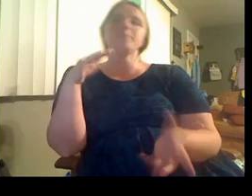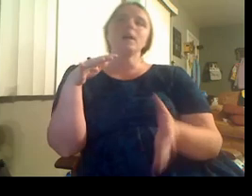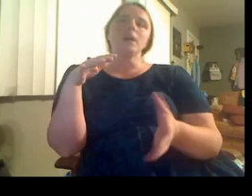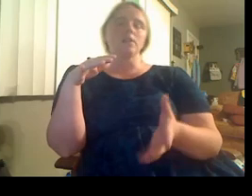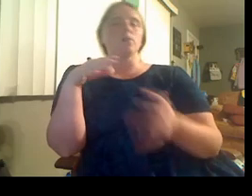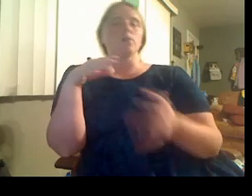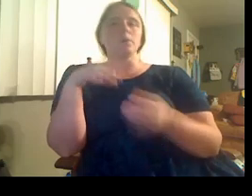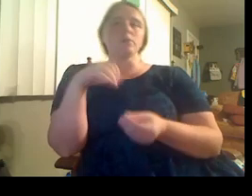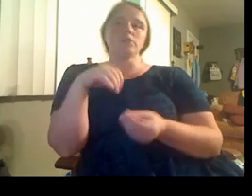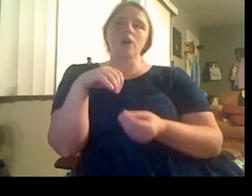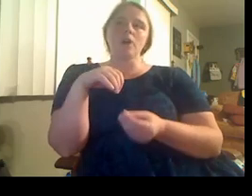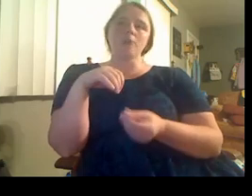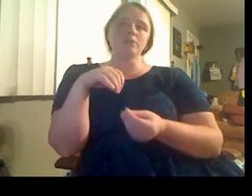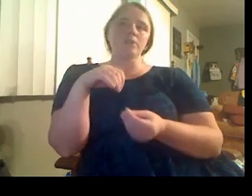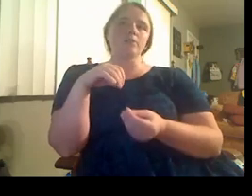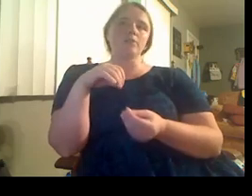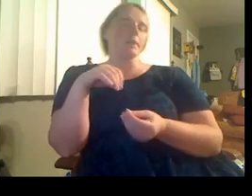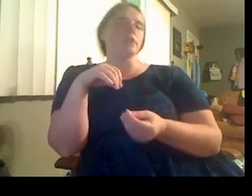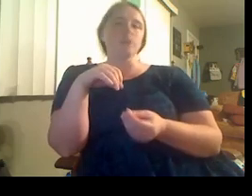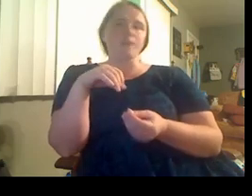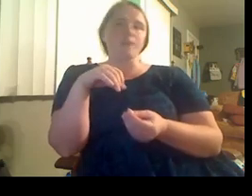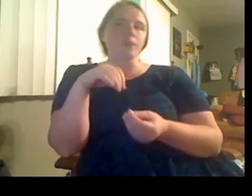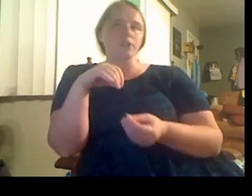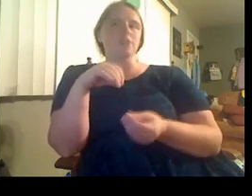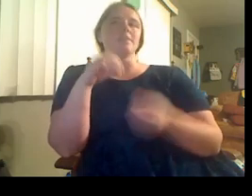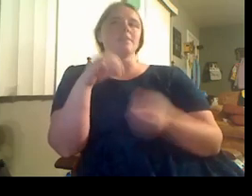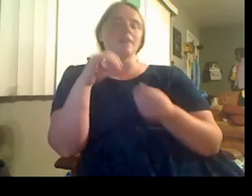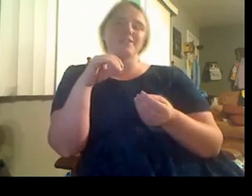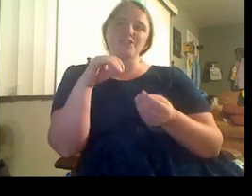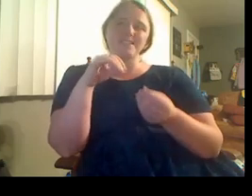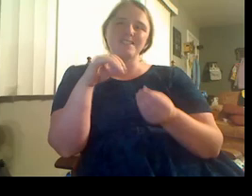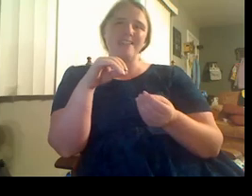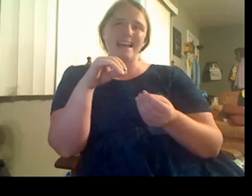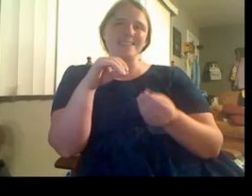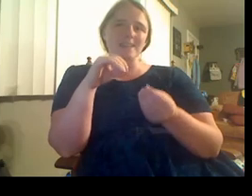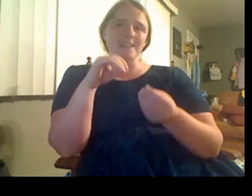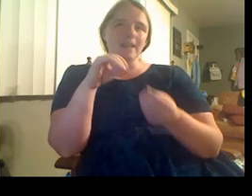And these are one or more districts forming geographic regions of sufficient size and